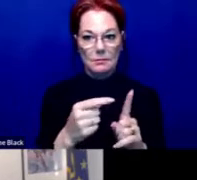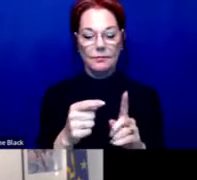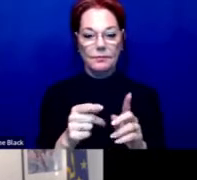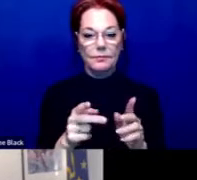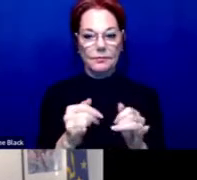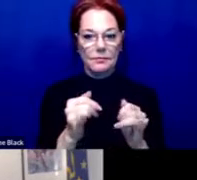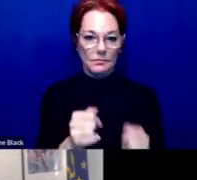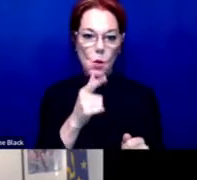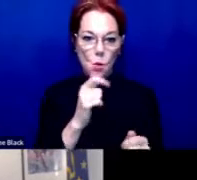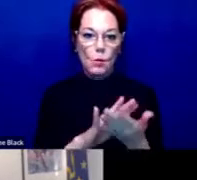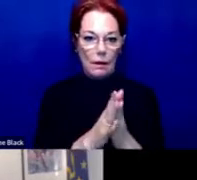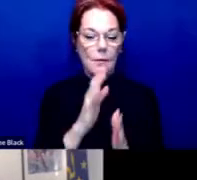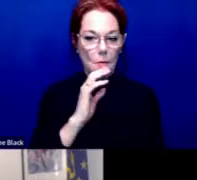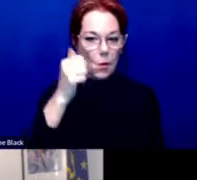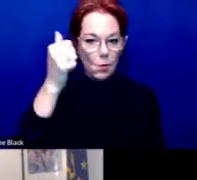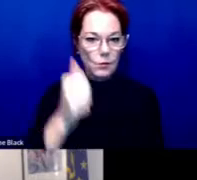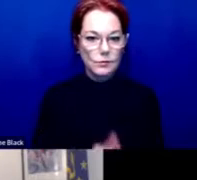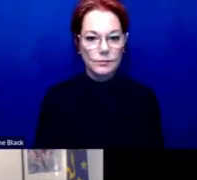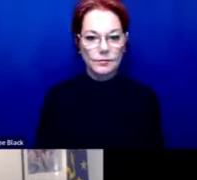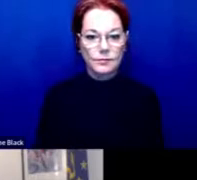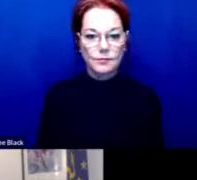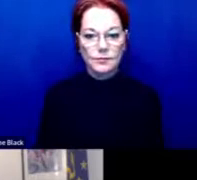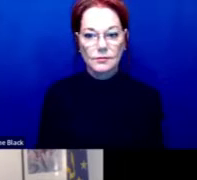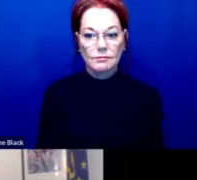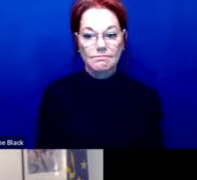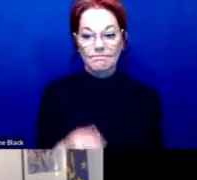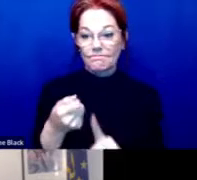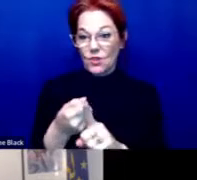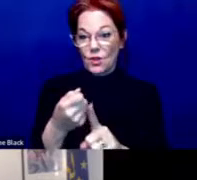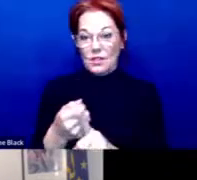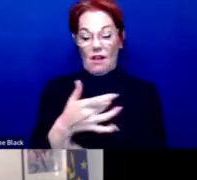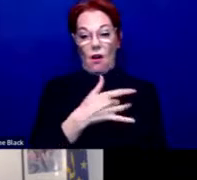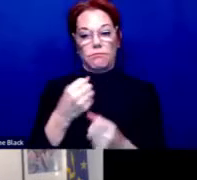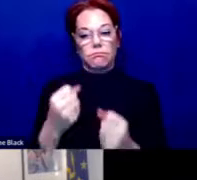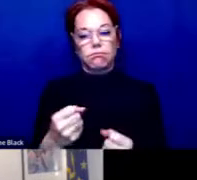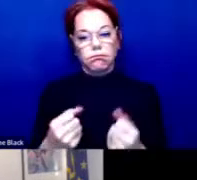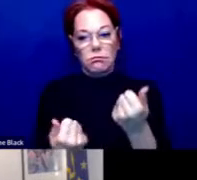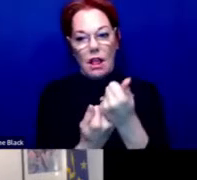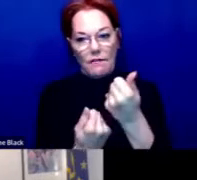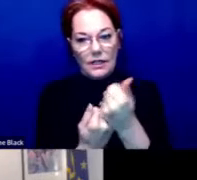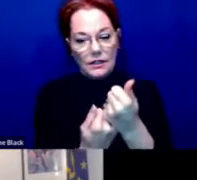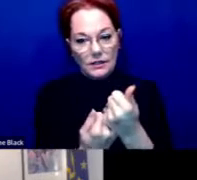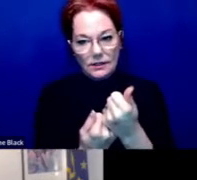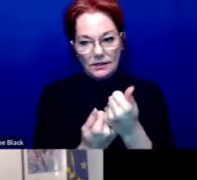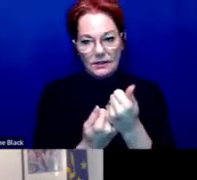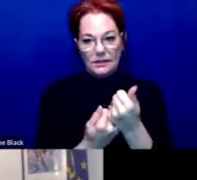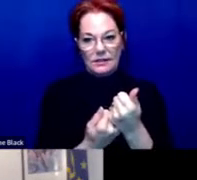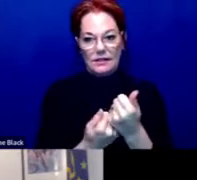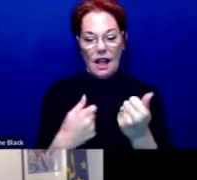this country. Not only that she's an advocate at heart. I know I know, in this reading her history and her bio, just